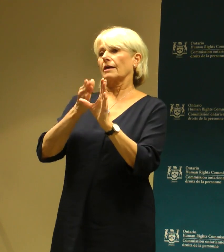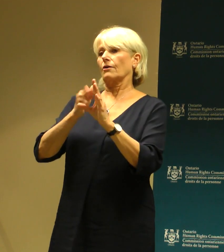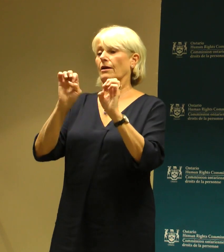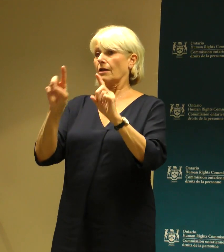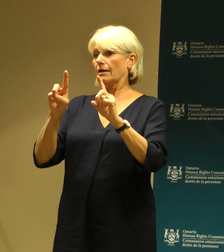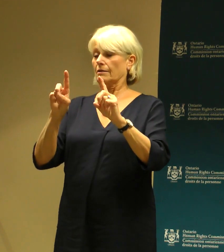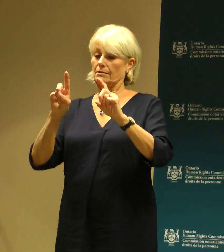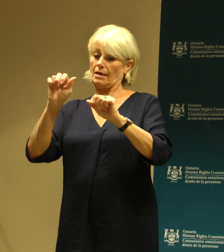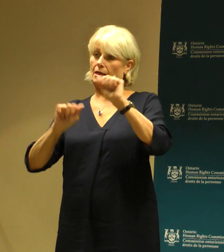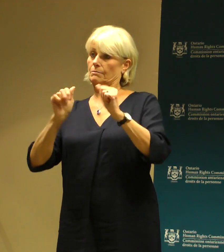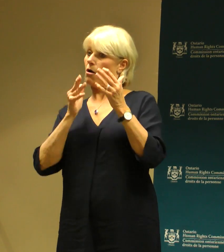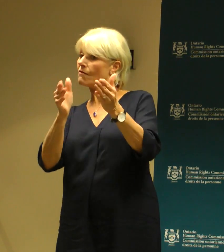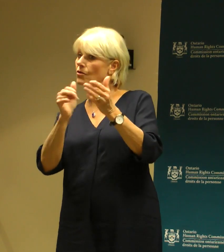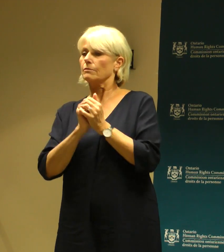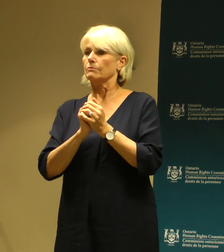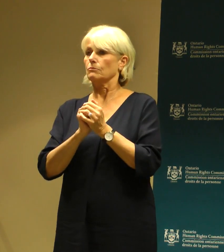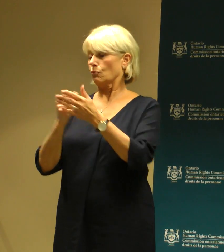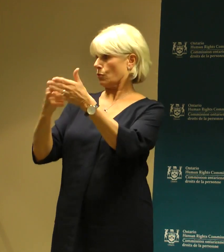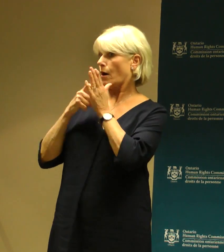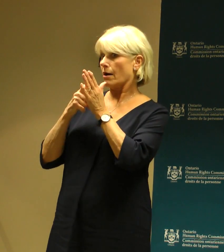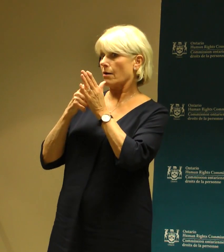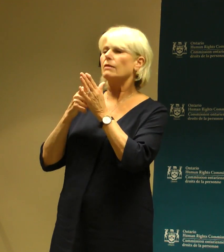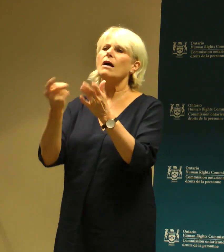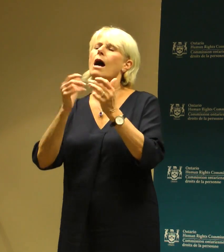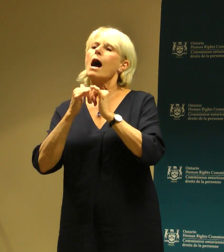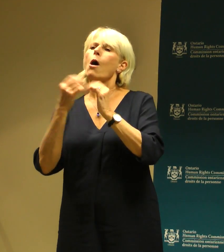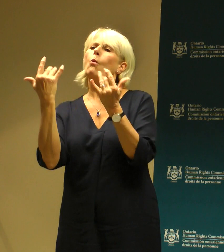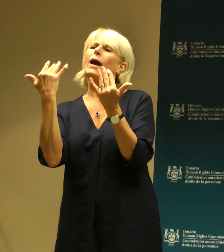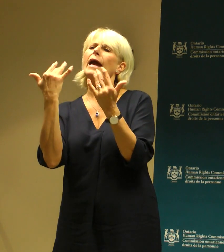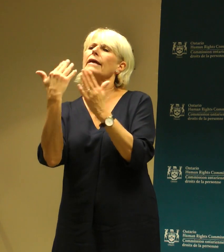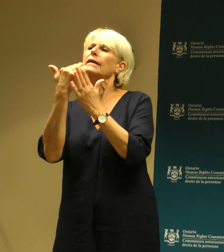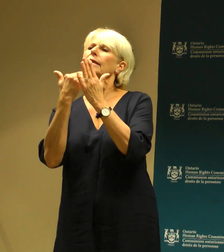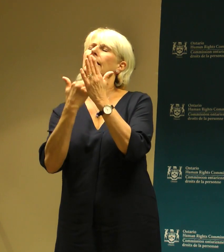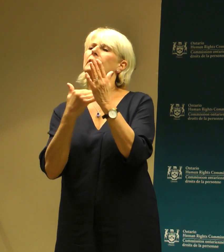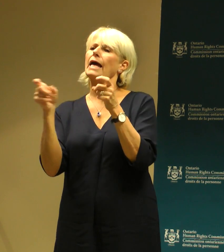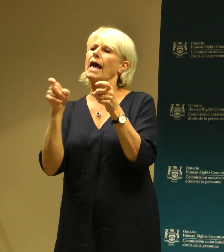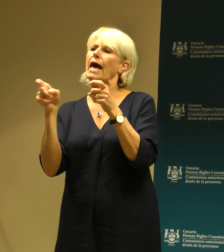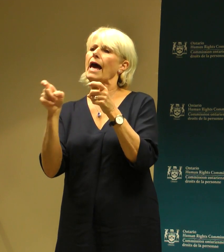assessments are offered and required, and how waiting lists are managed and maintained.